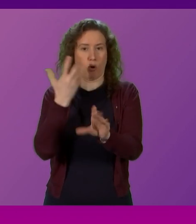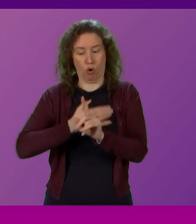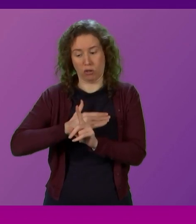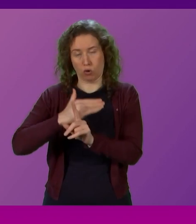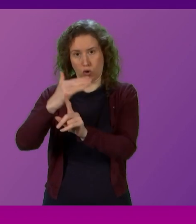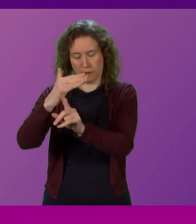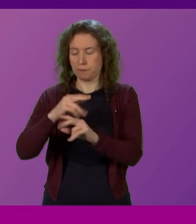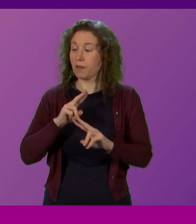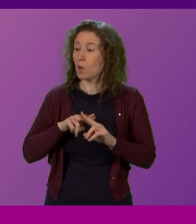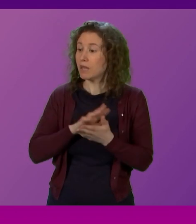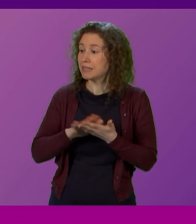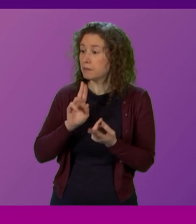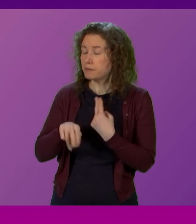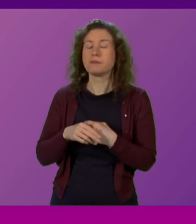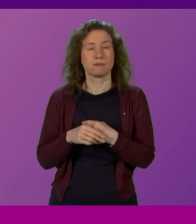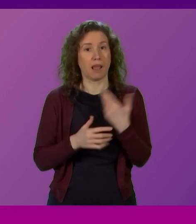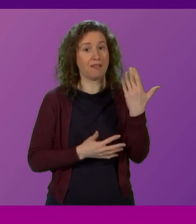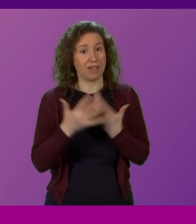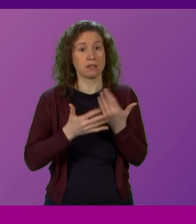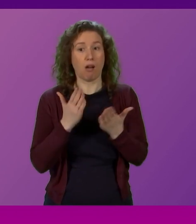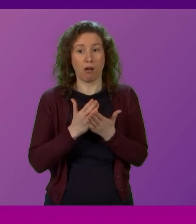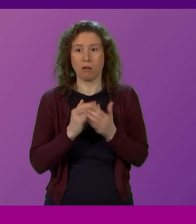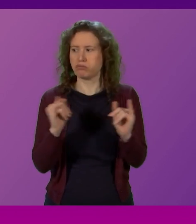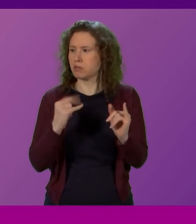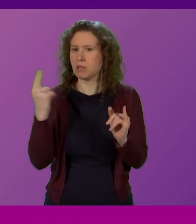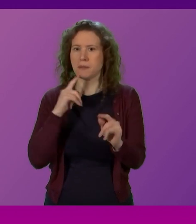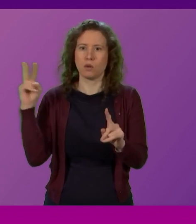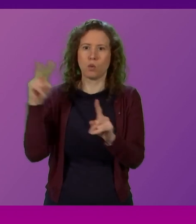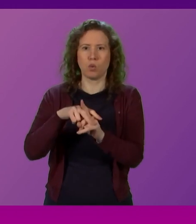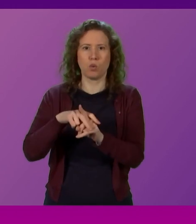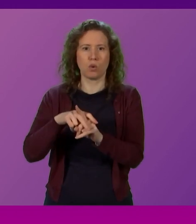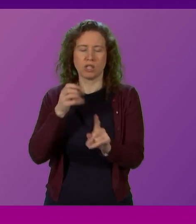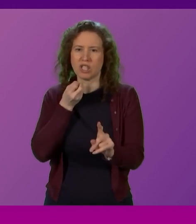The figures are, indeed, alarming. Across the world—